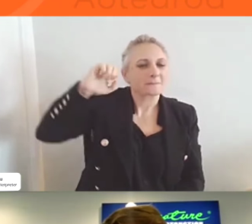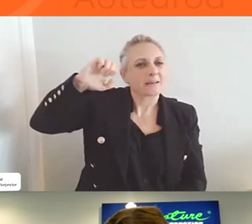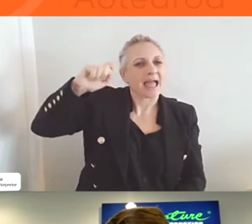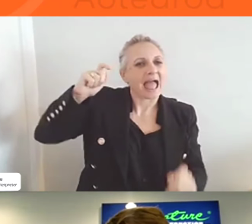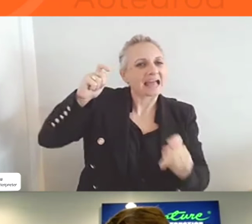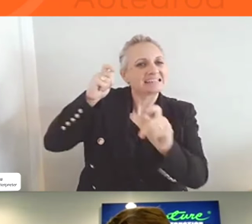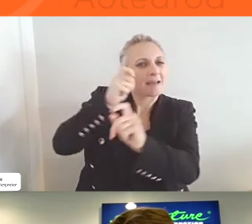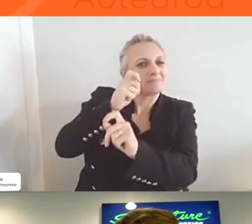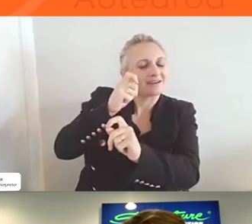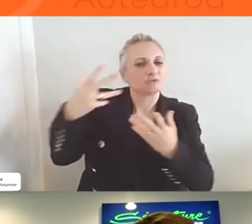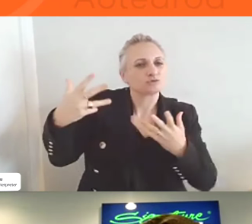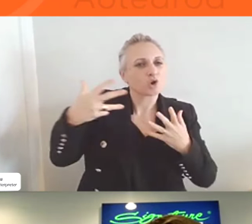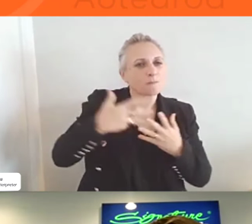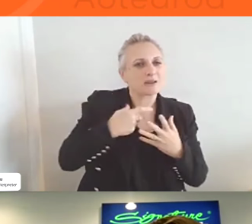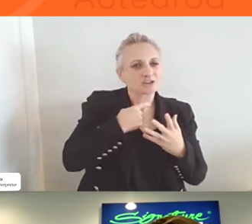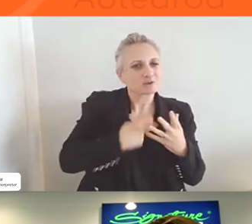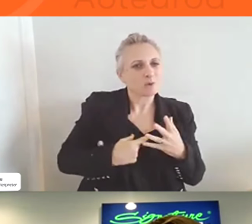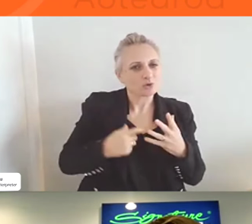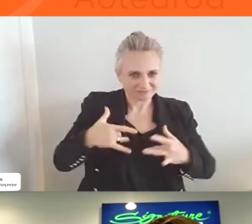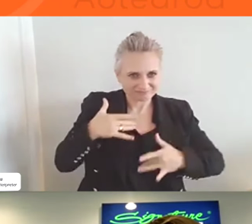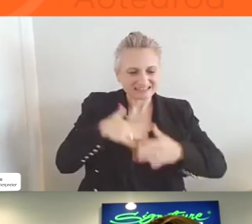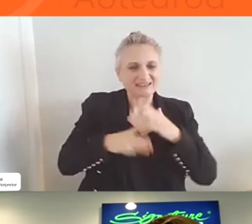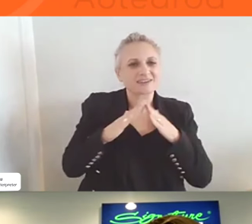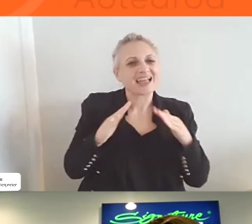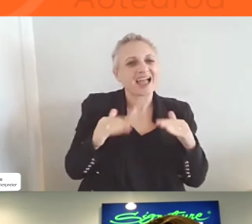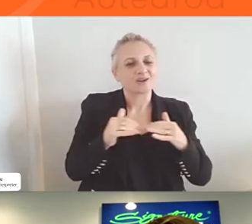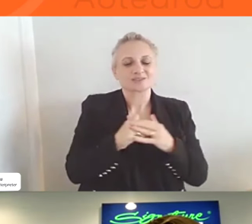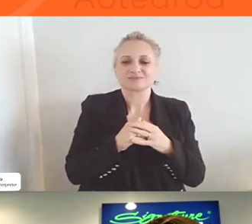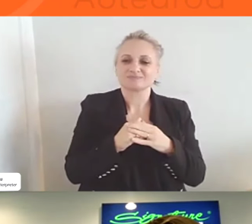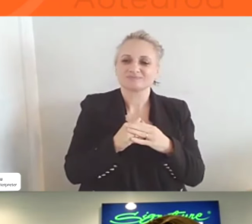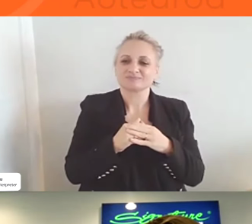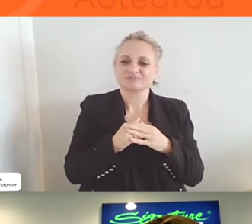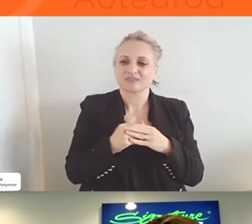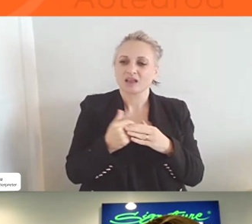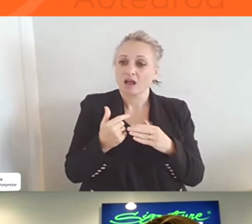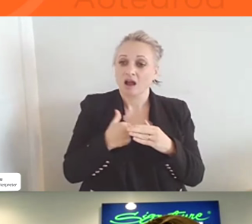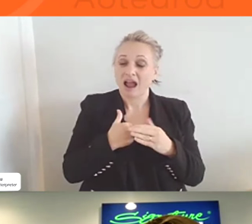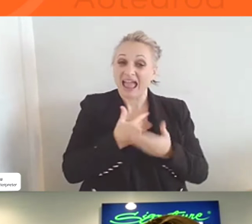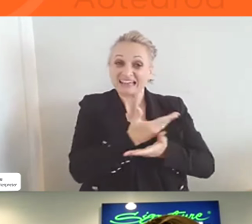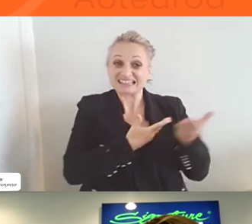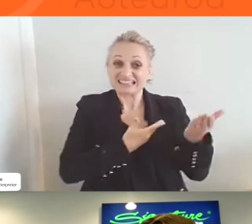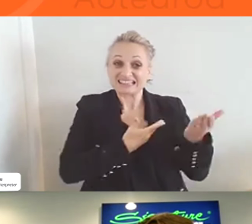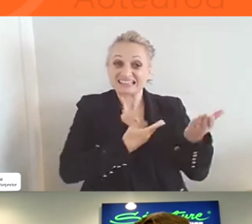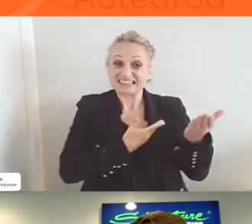I've had a discussion with Lifemark about a proposed property that